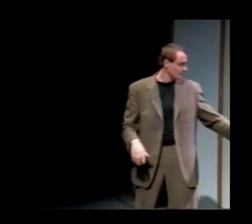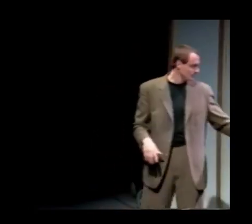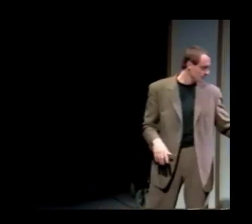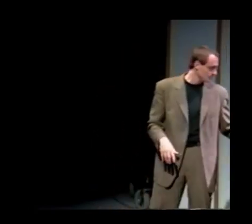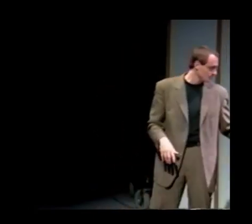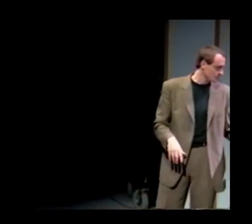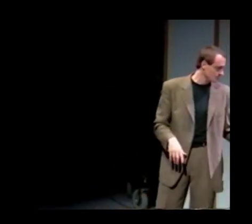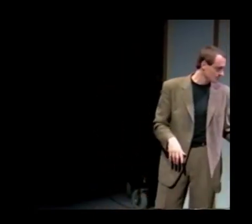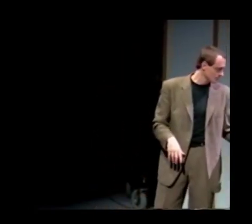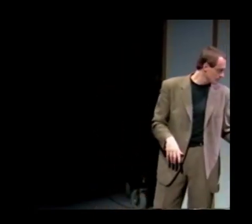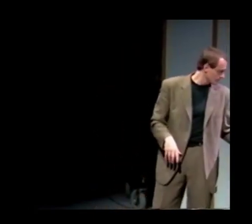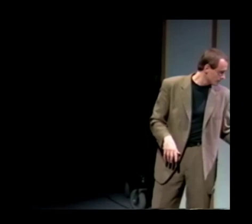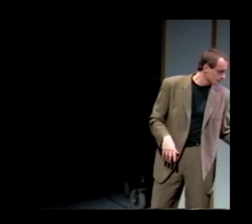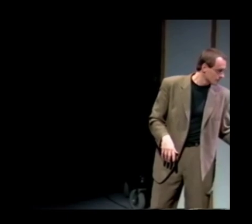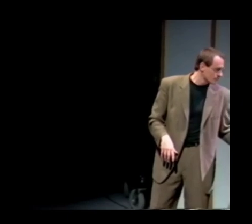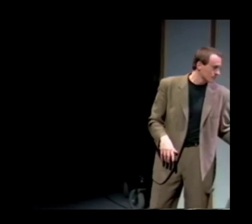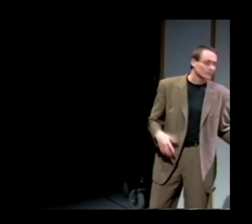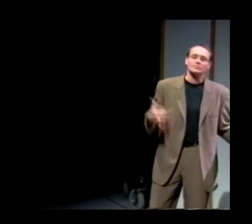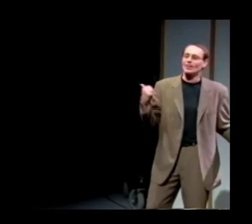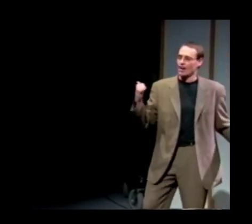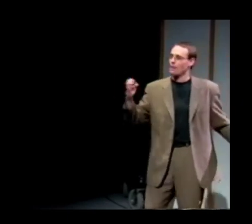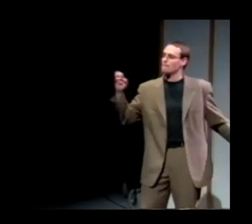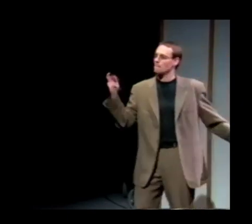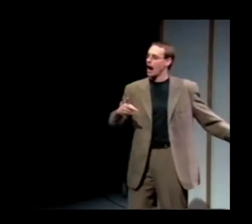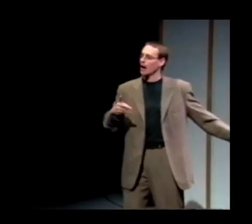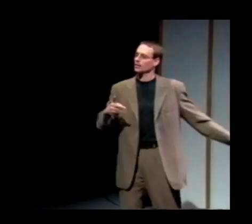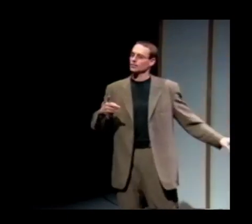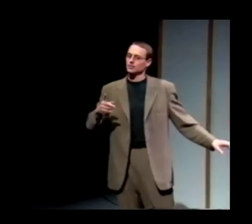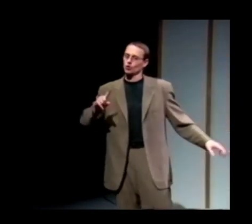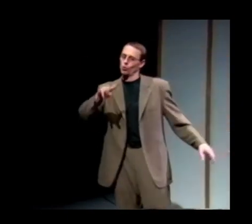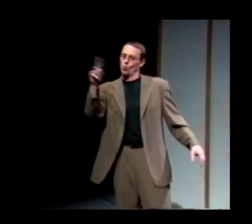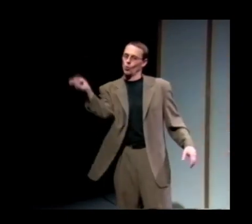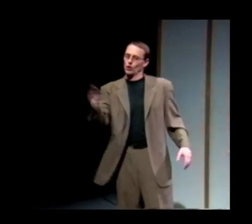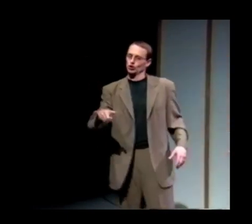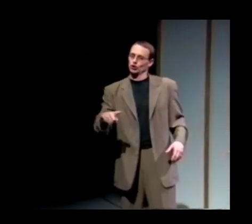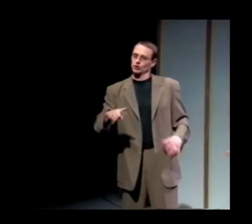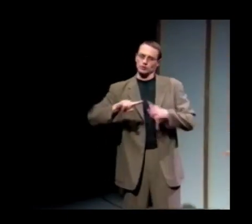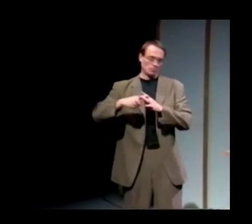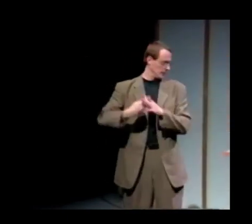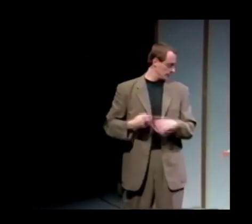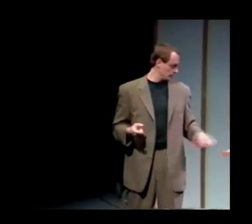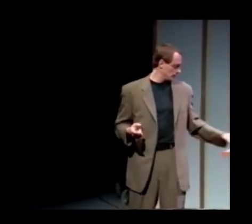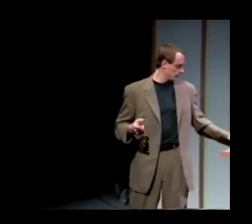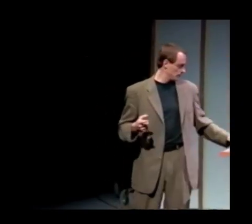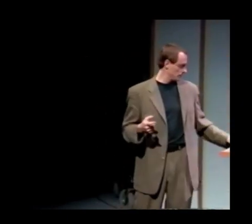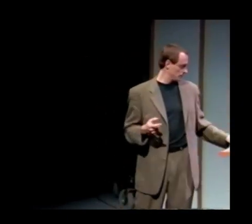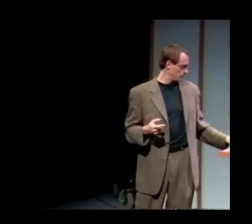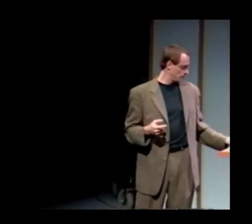MAY BE ANTIQUATED BY NEXT YEAR. OK. SO WE'RE GOING BACK TO THE ORIGINAL QUESTION.